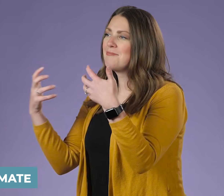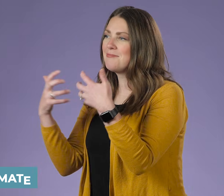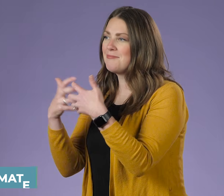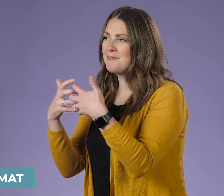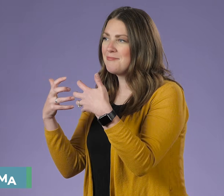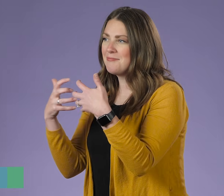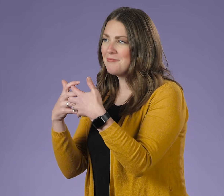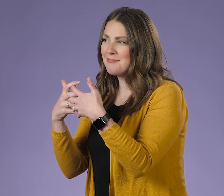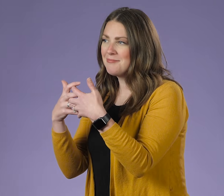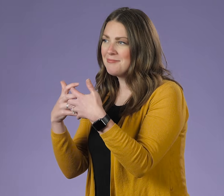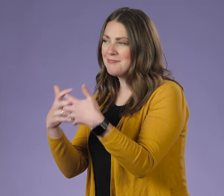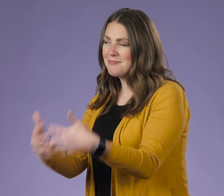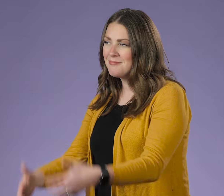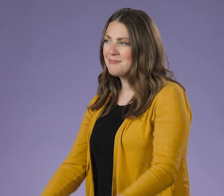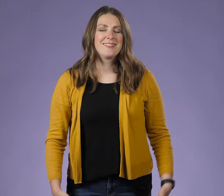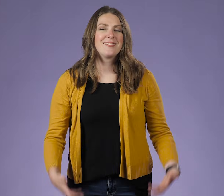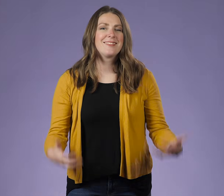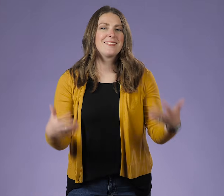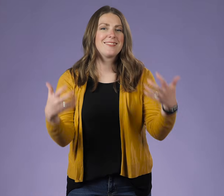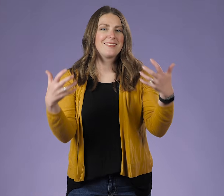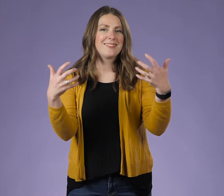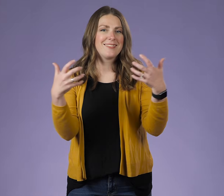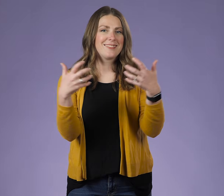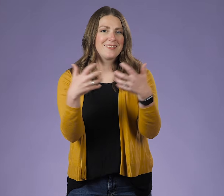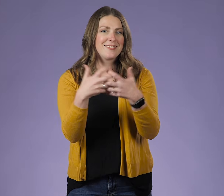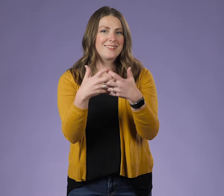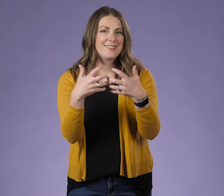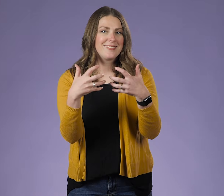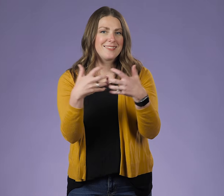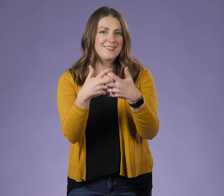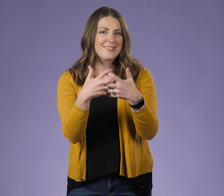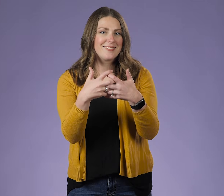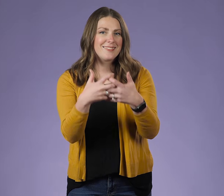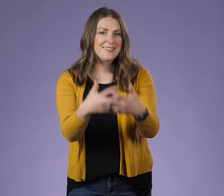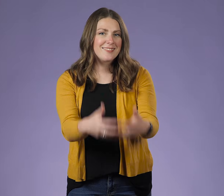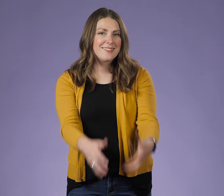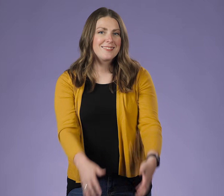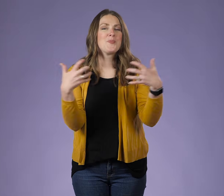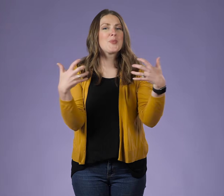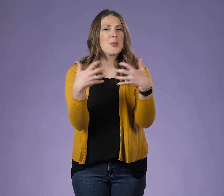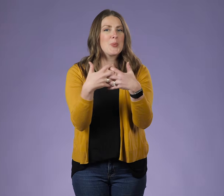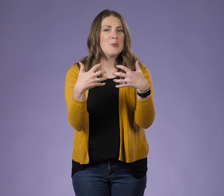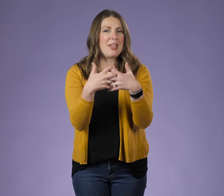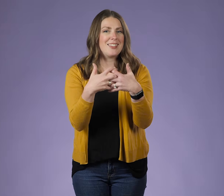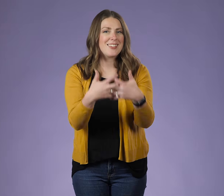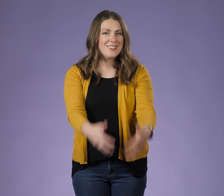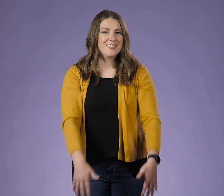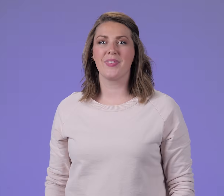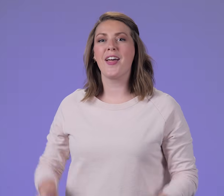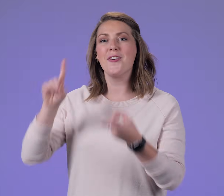You have 5-shaped hands that are bent in bringing them in together. Roommate.